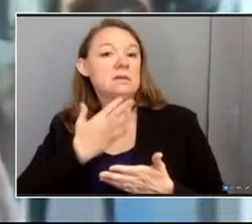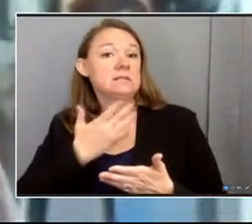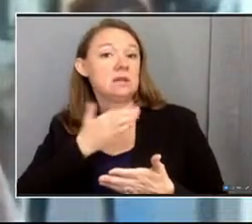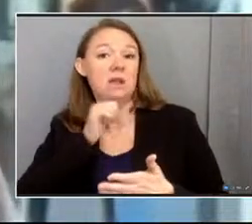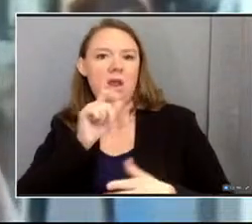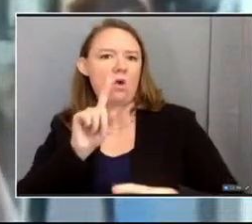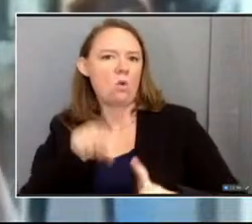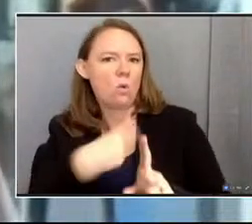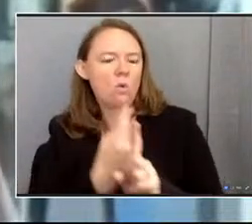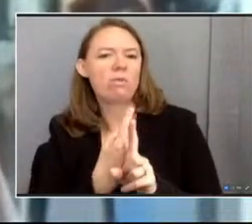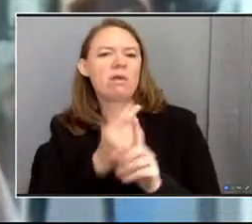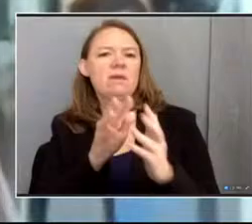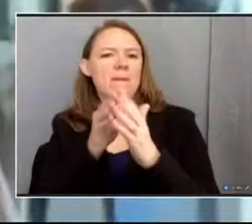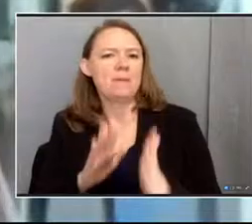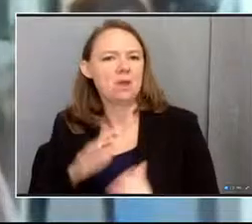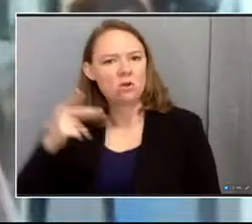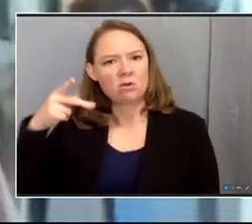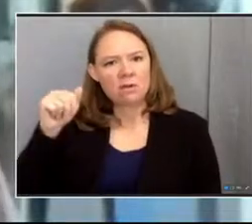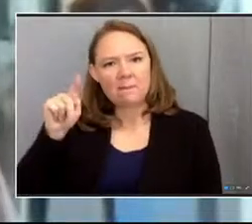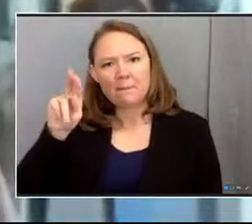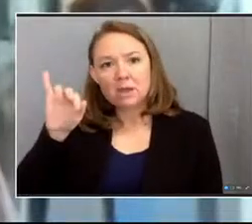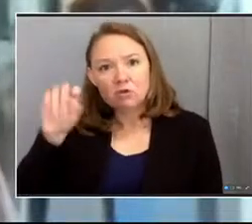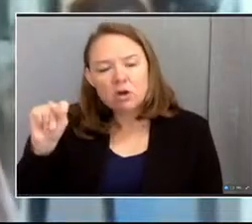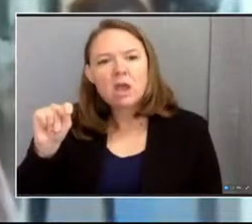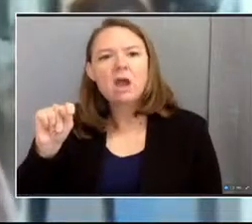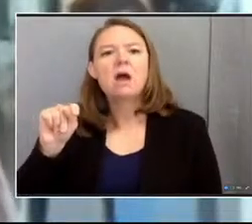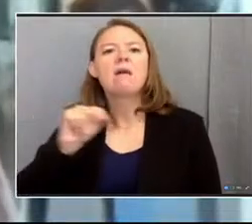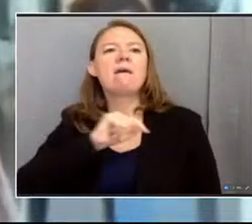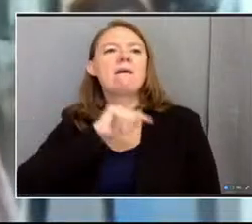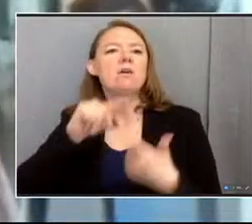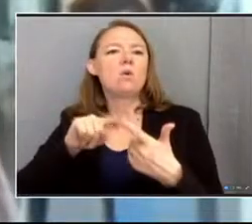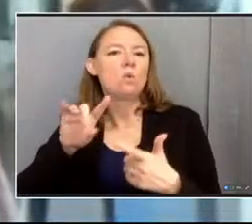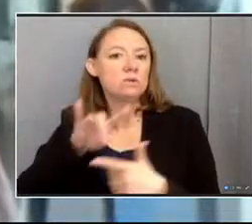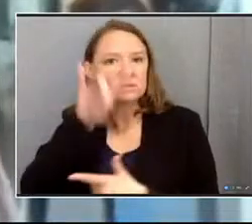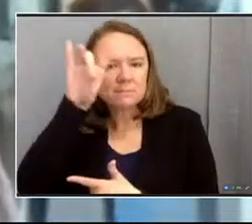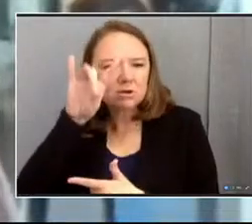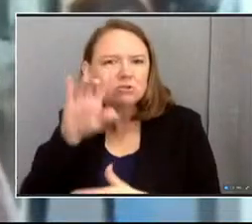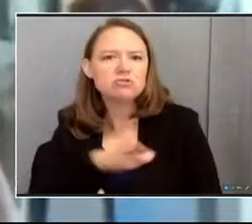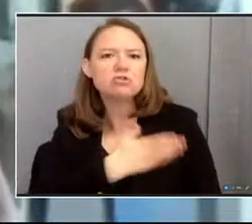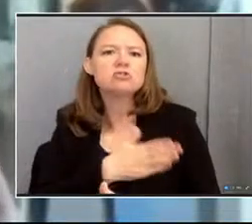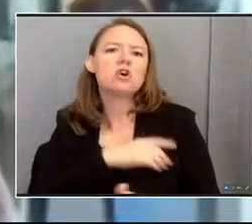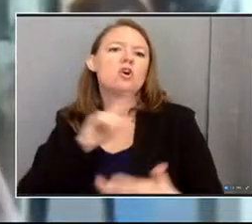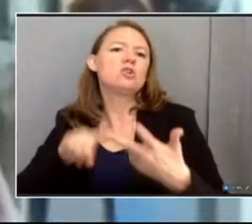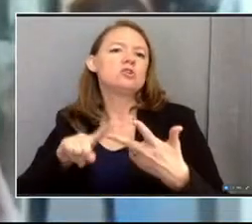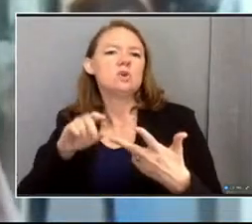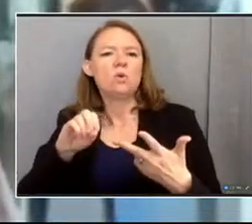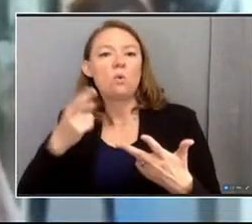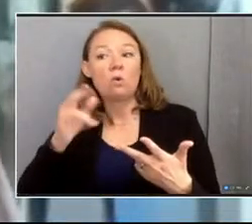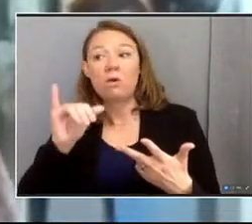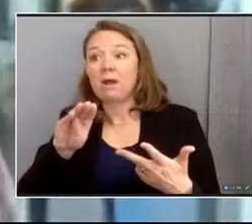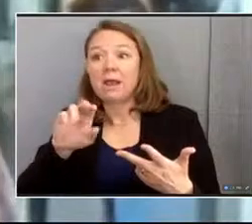and the spirituals and hymns that I had been singing and performing but we began to learn